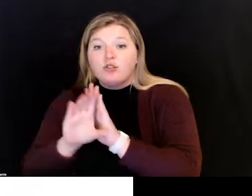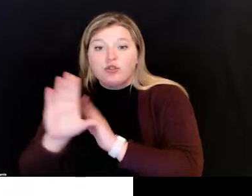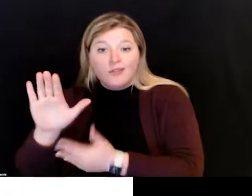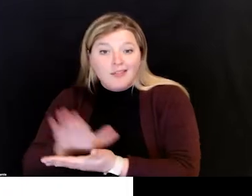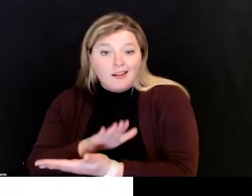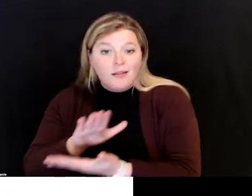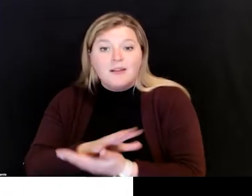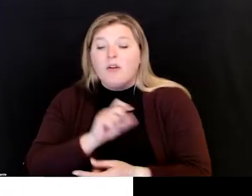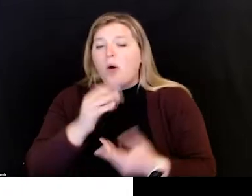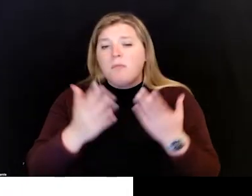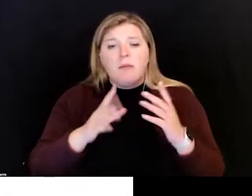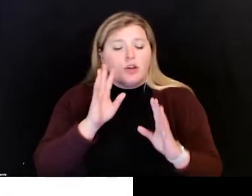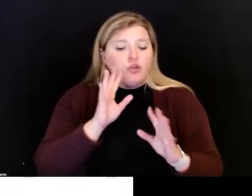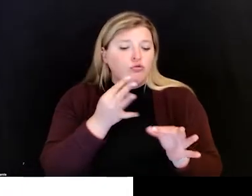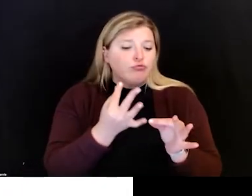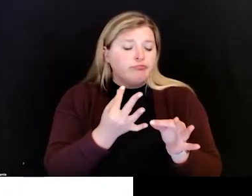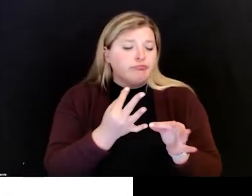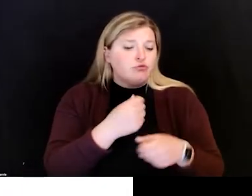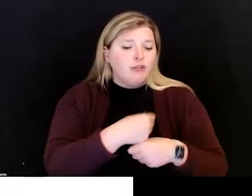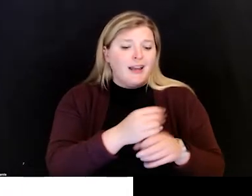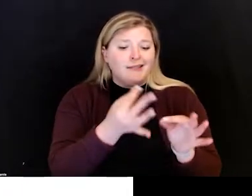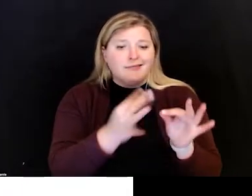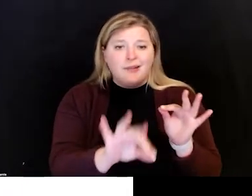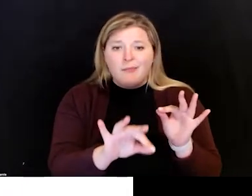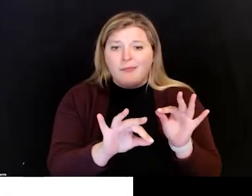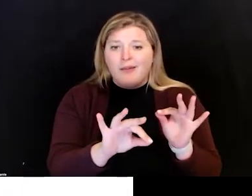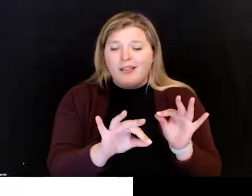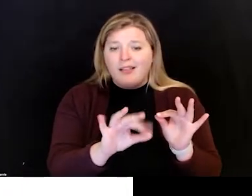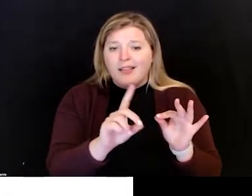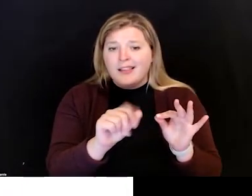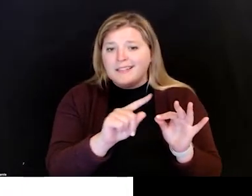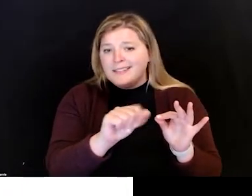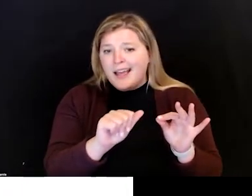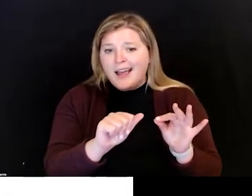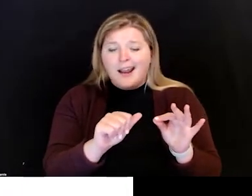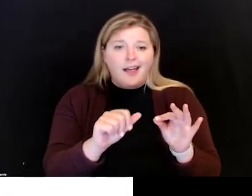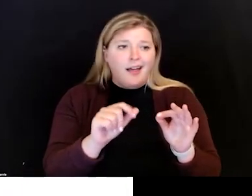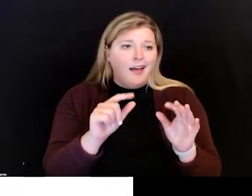simple data visualizations like graphs or charts.